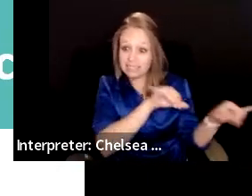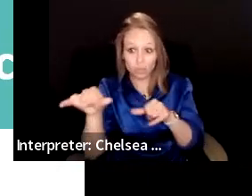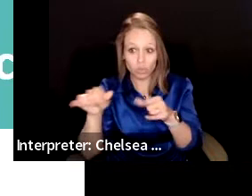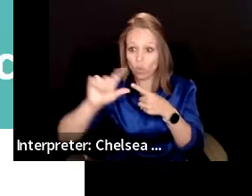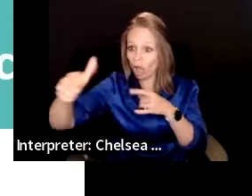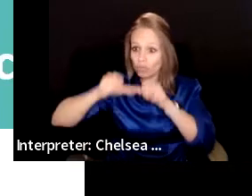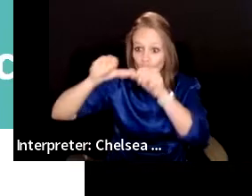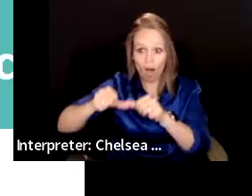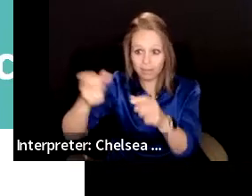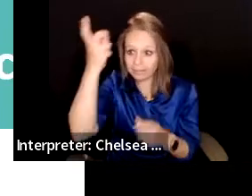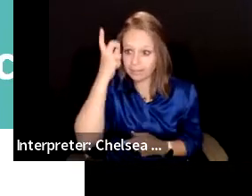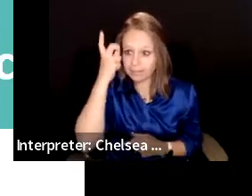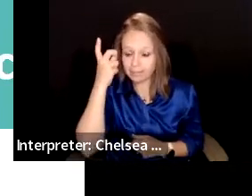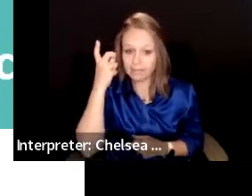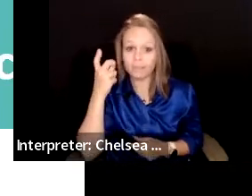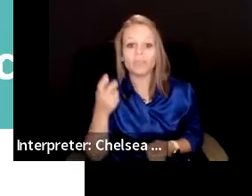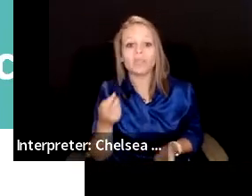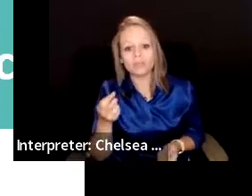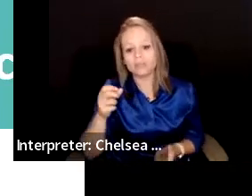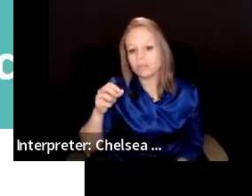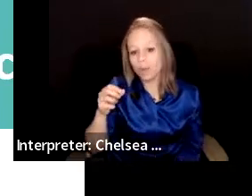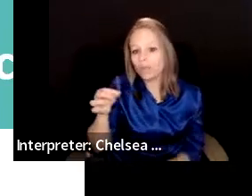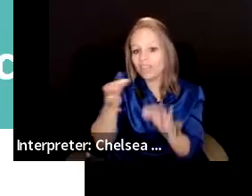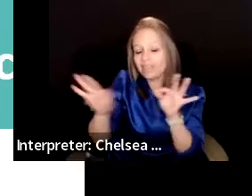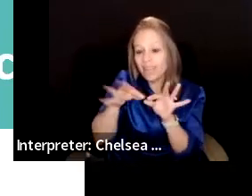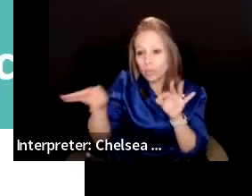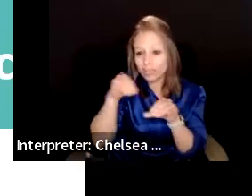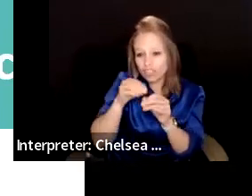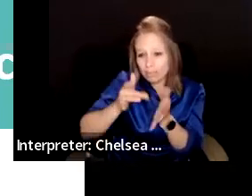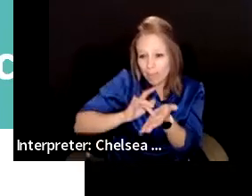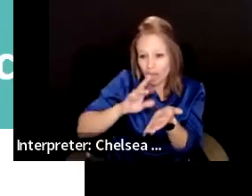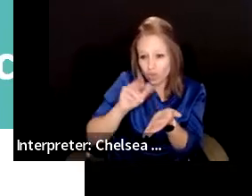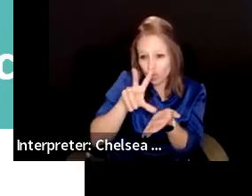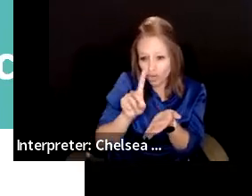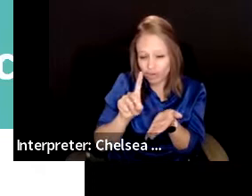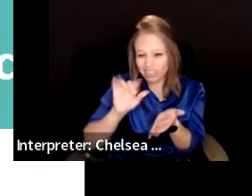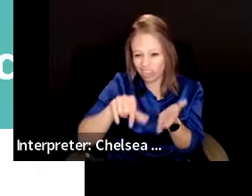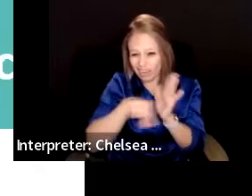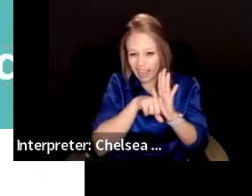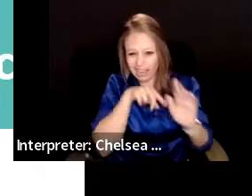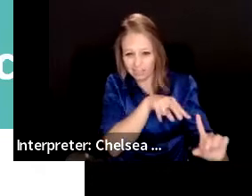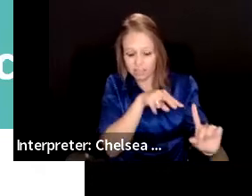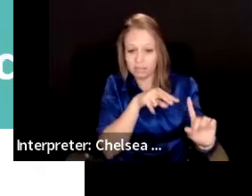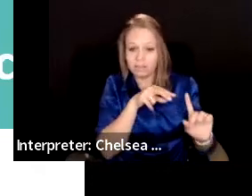We also know that we now know that stigmatizing language in the medical records have led to outcomes like decreased treatment of pain.